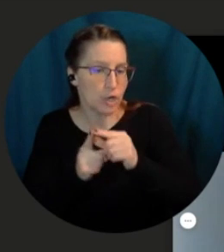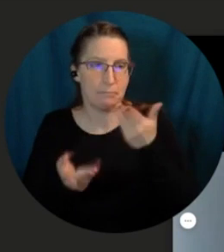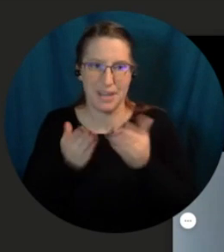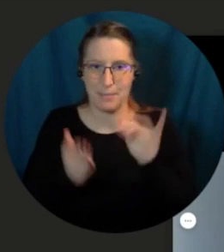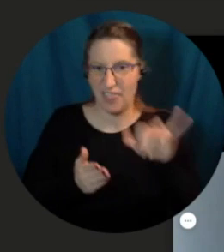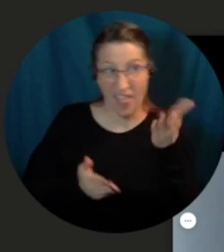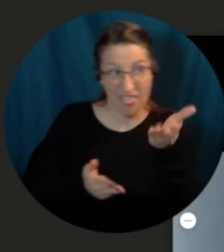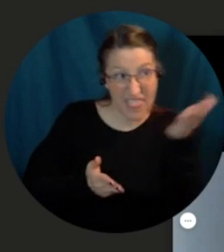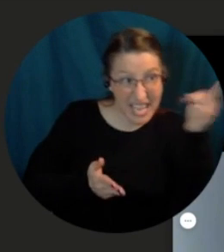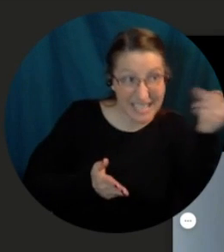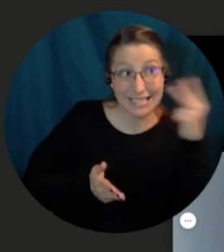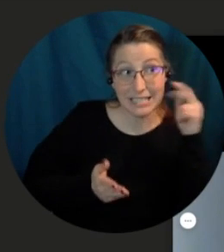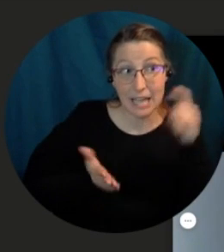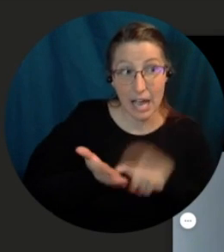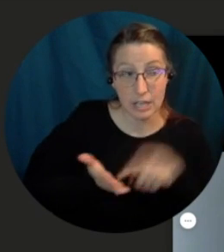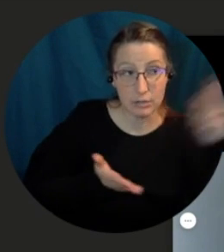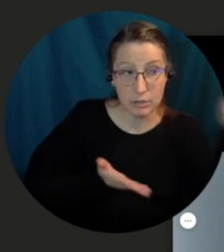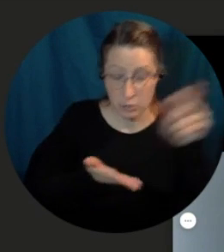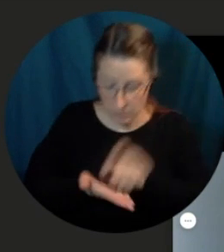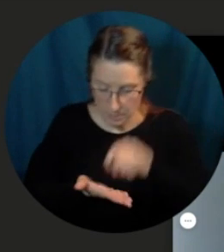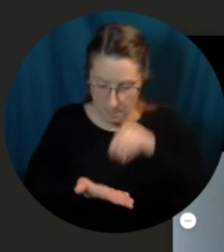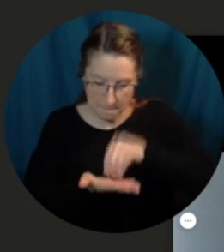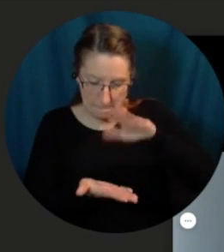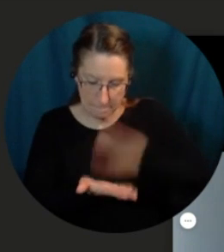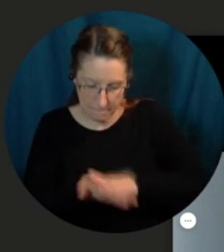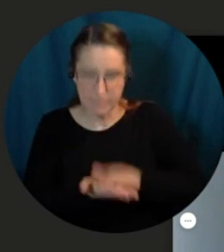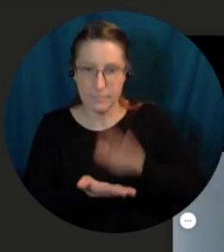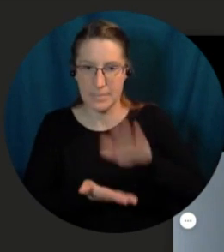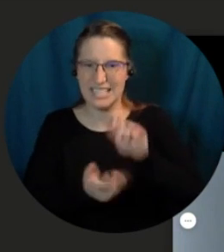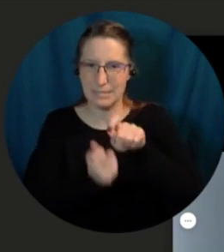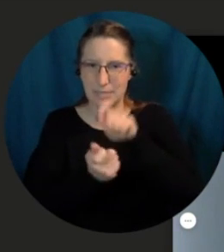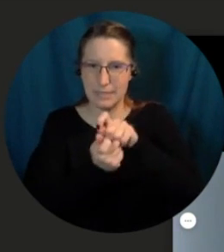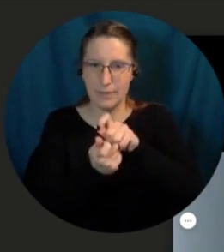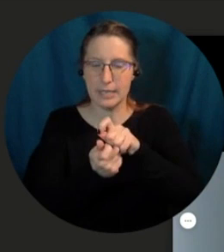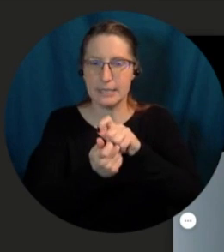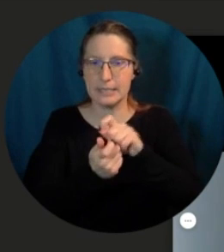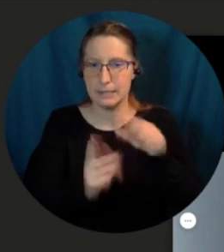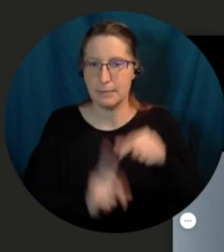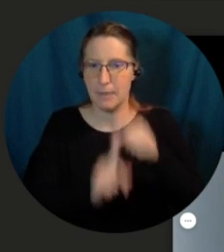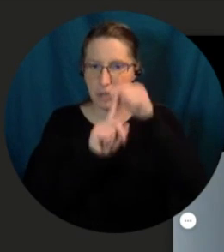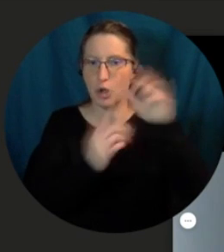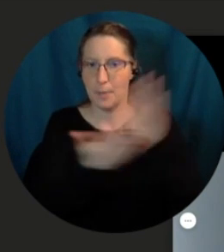of tricolored adapted paper so that was in his near space.